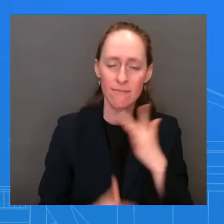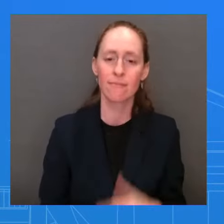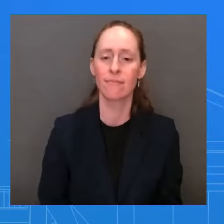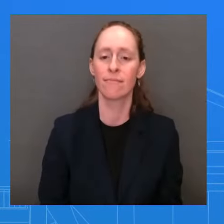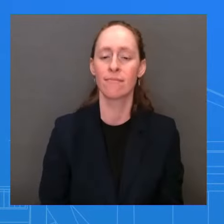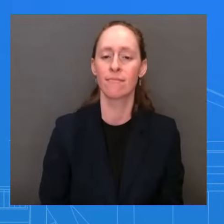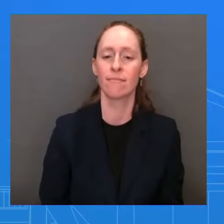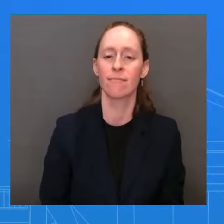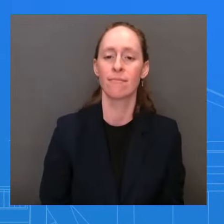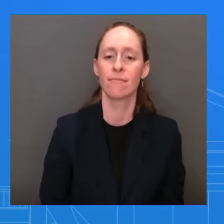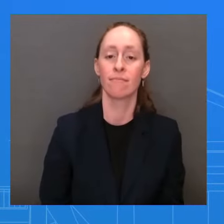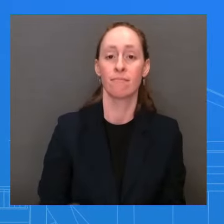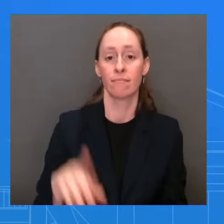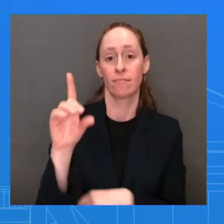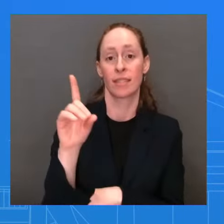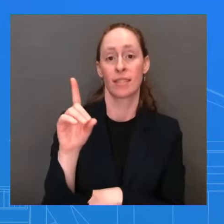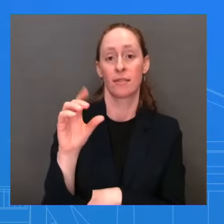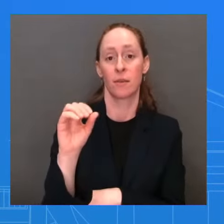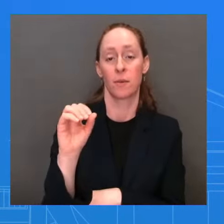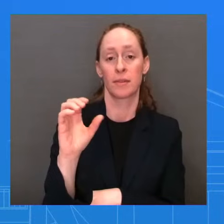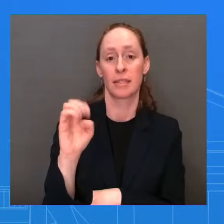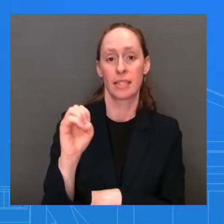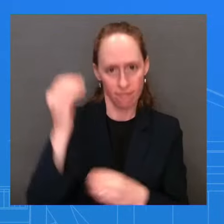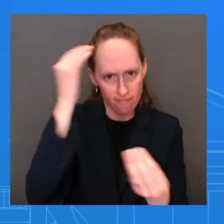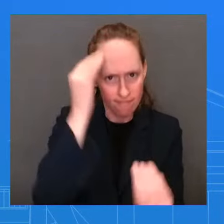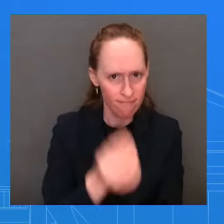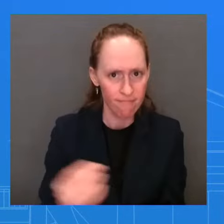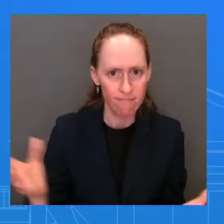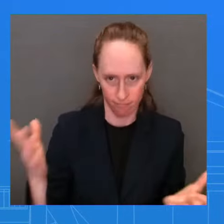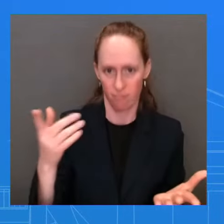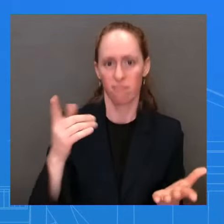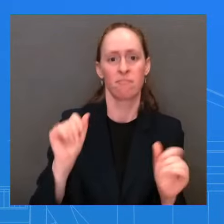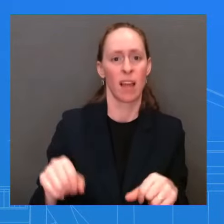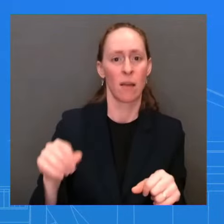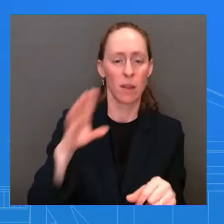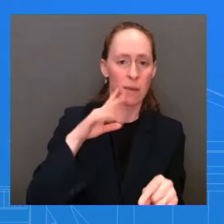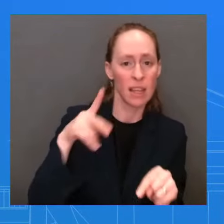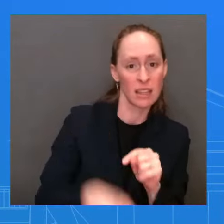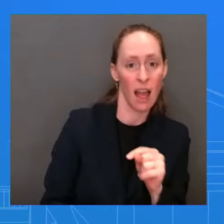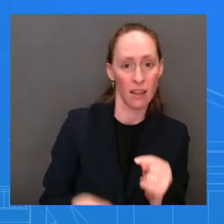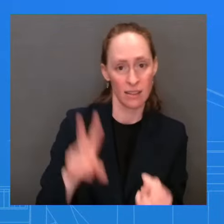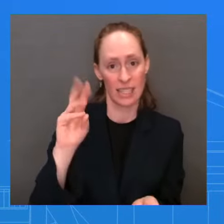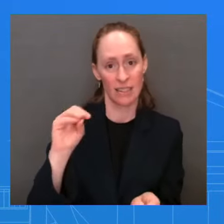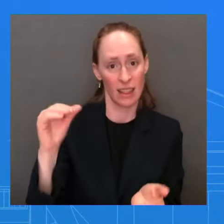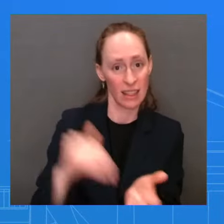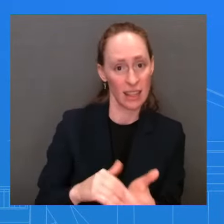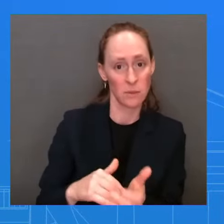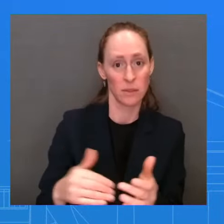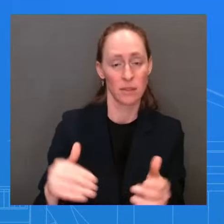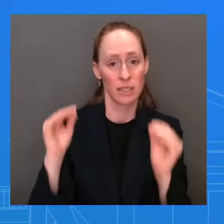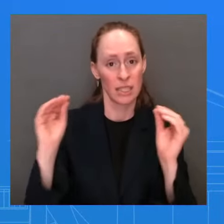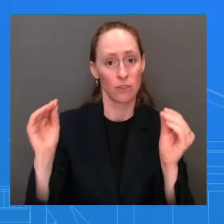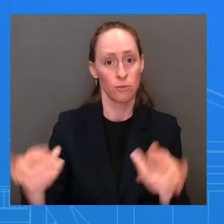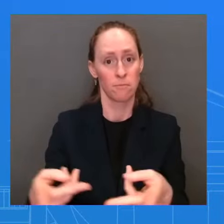from classrooms, reduce support for as many as 7.5 million children with disabilities,